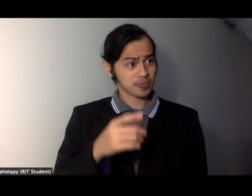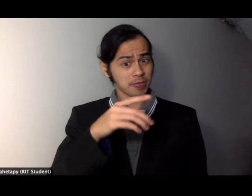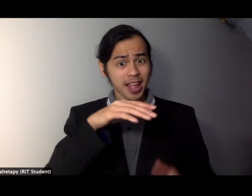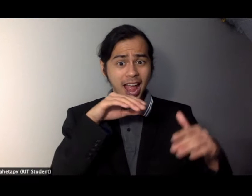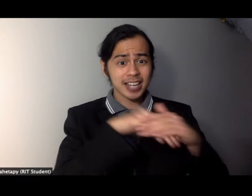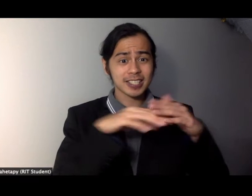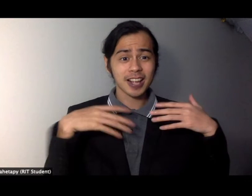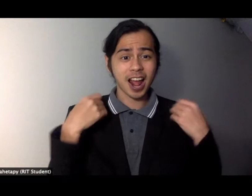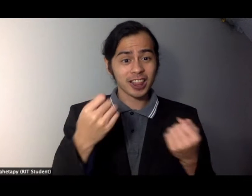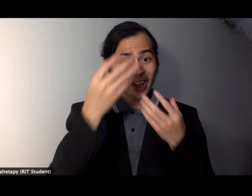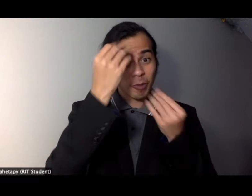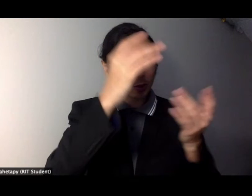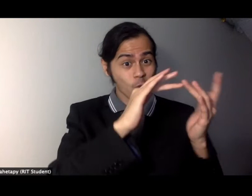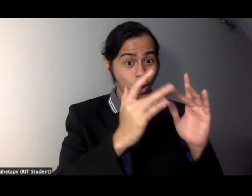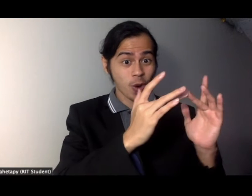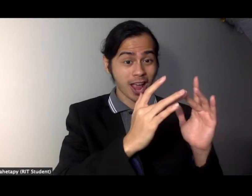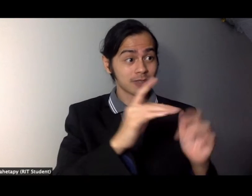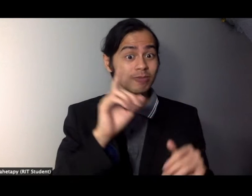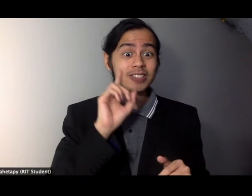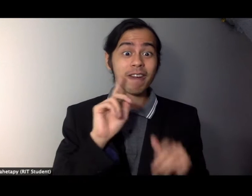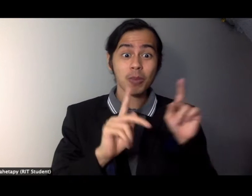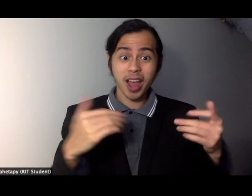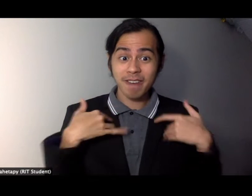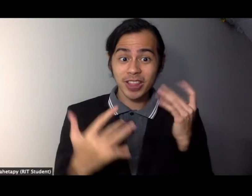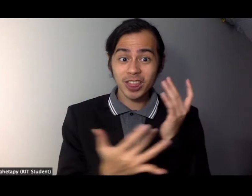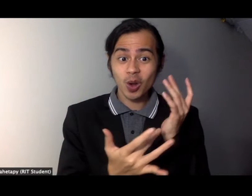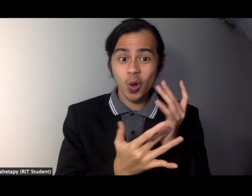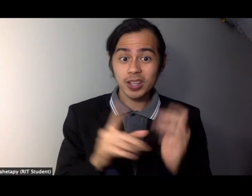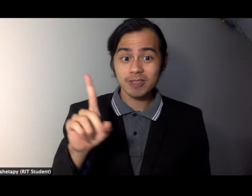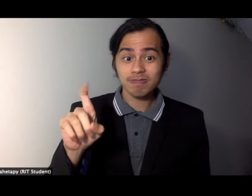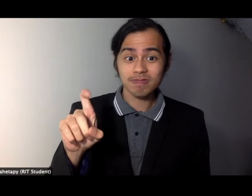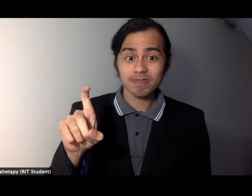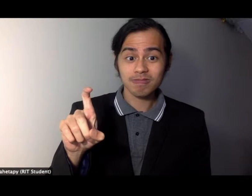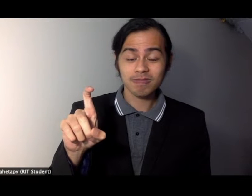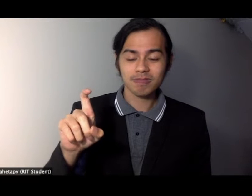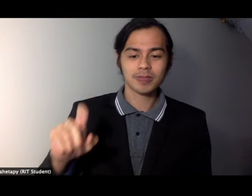Do deaf people have the technology to access health information online?